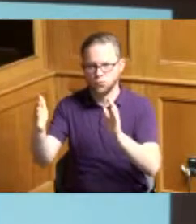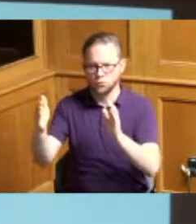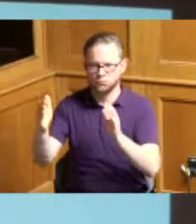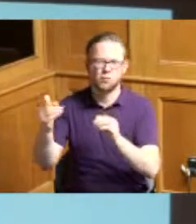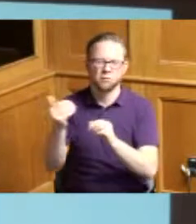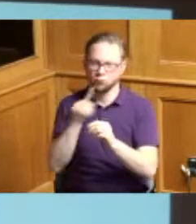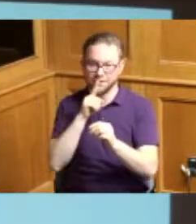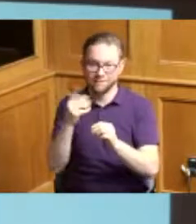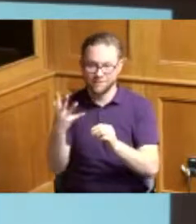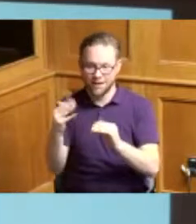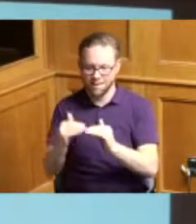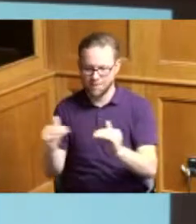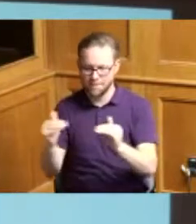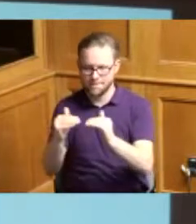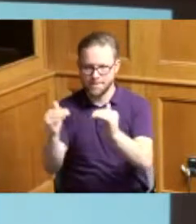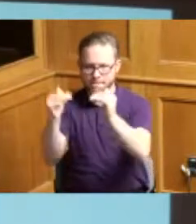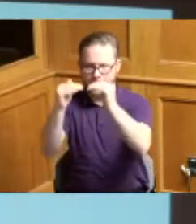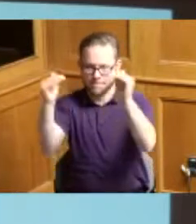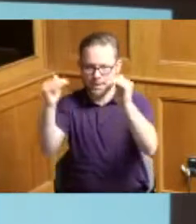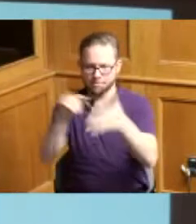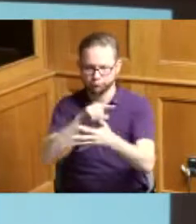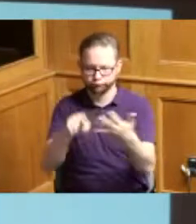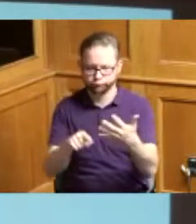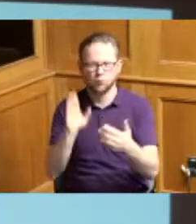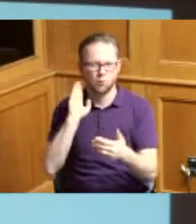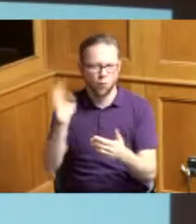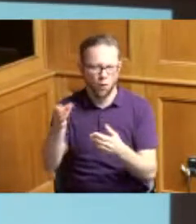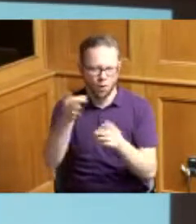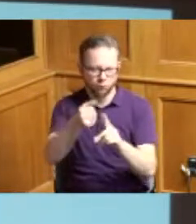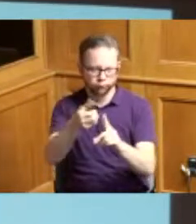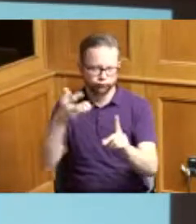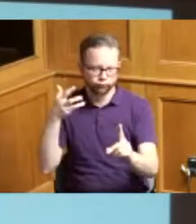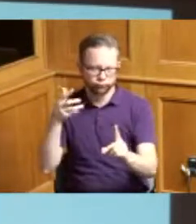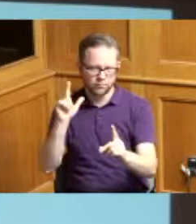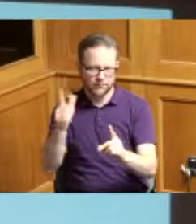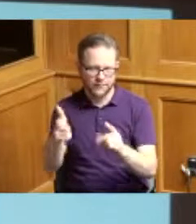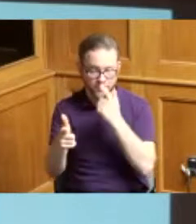that we've developed and we'll share that with you in a little bit this and the second component is